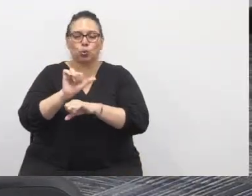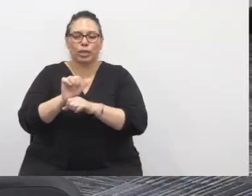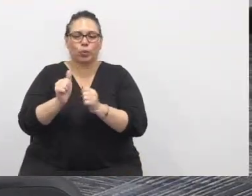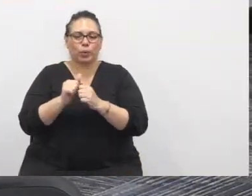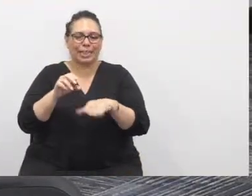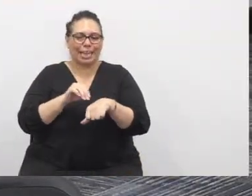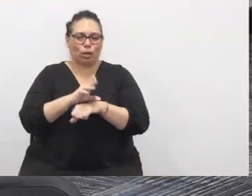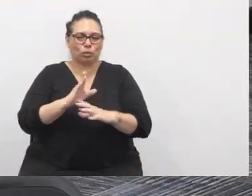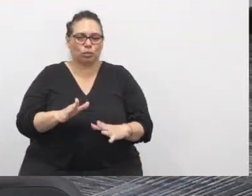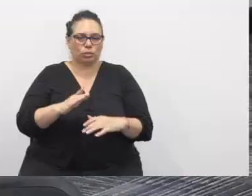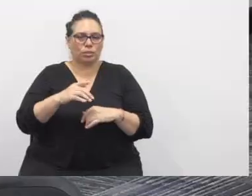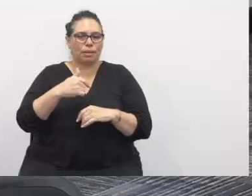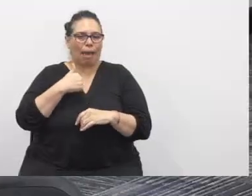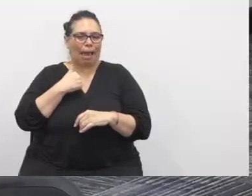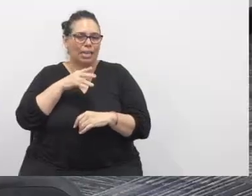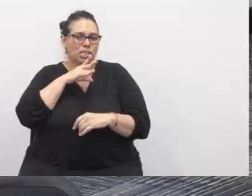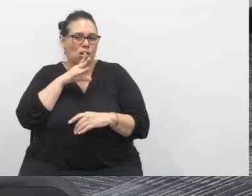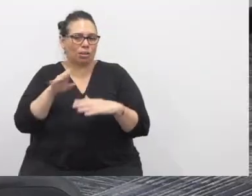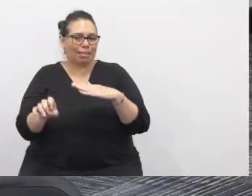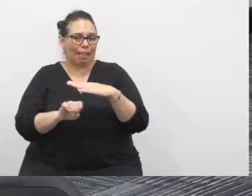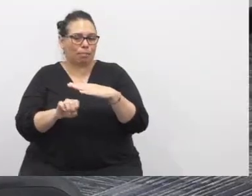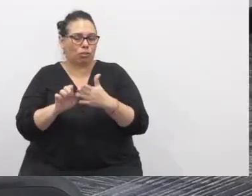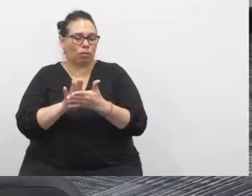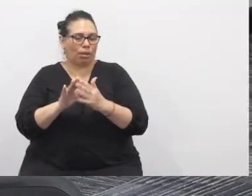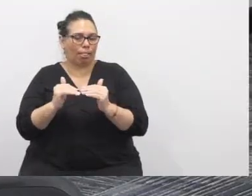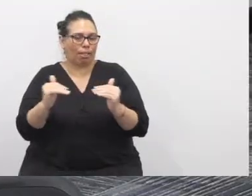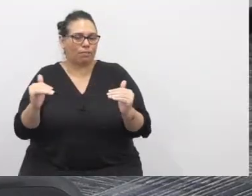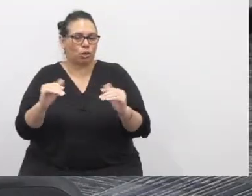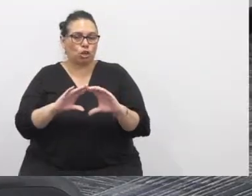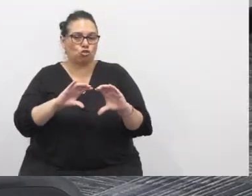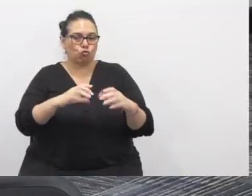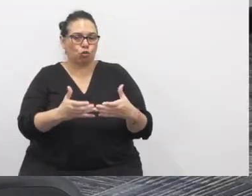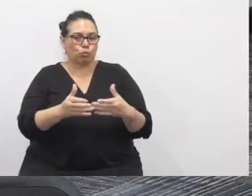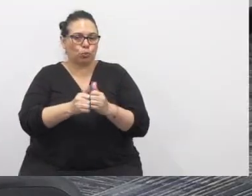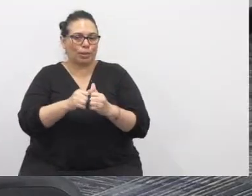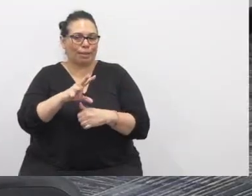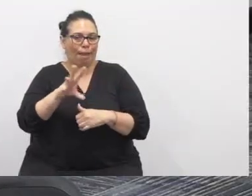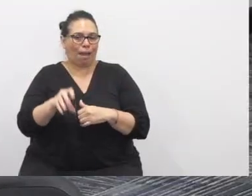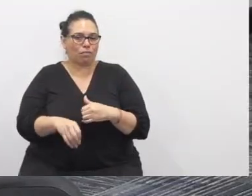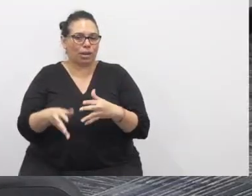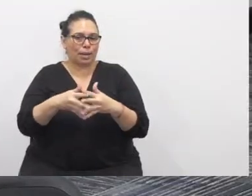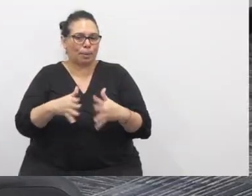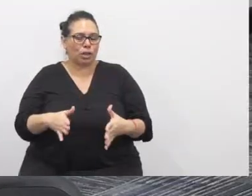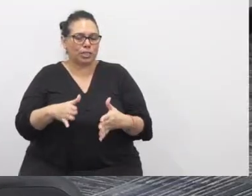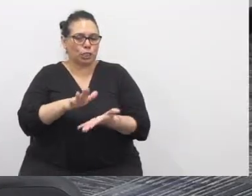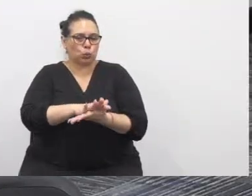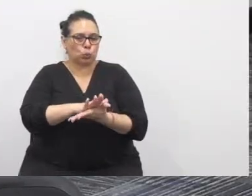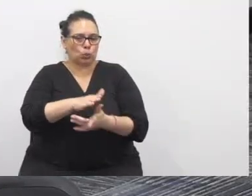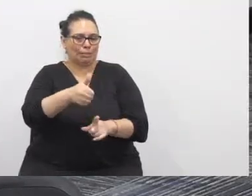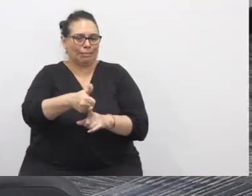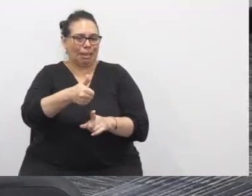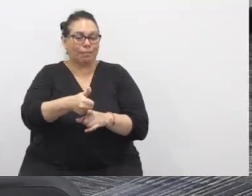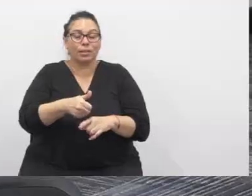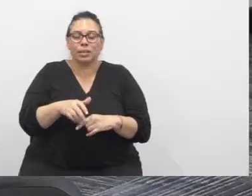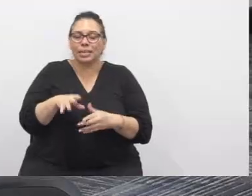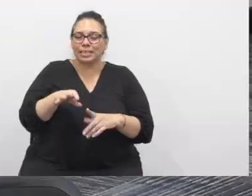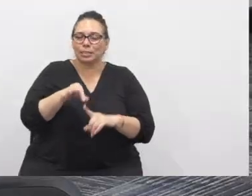I can speak at the elementary level, to do groups with African Americans at the school site especially in schools that may not have